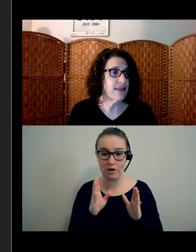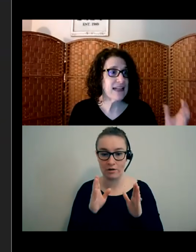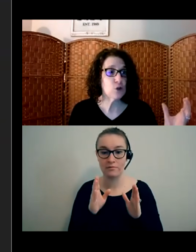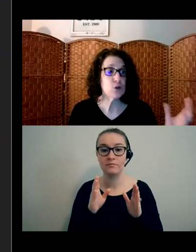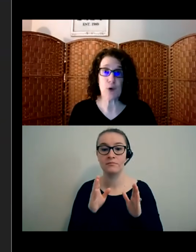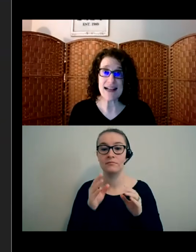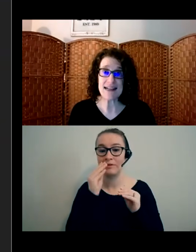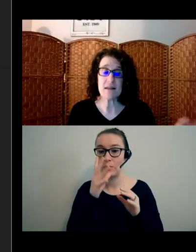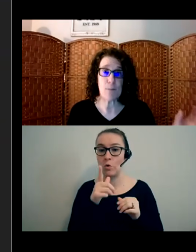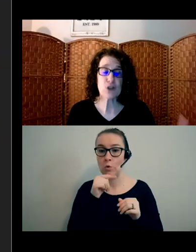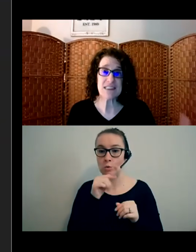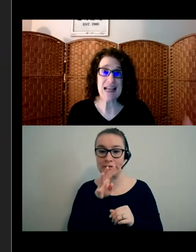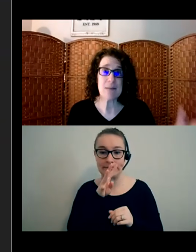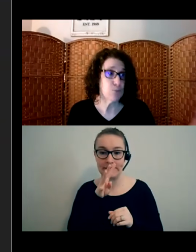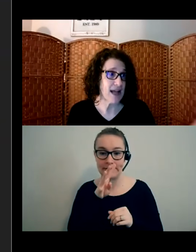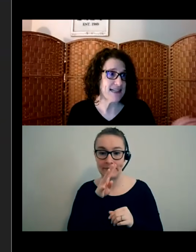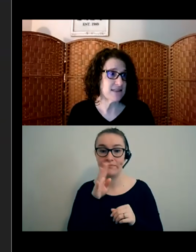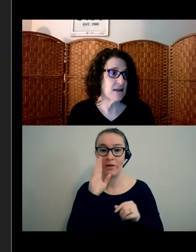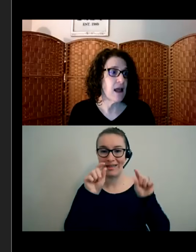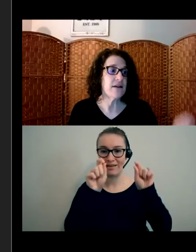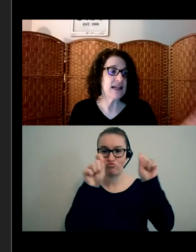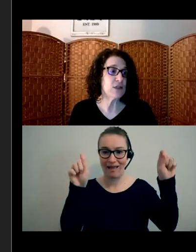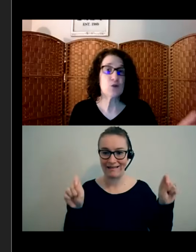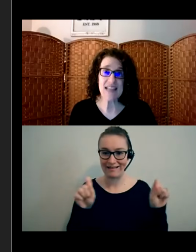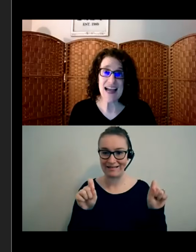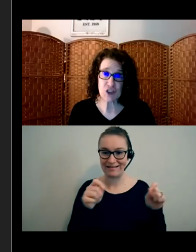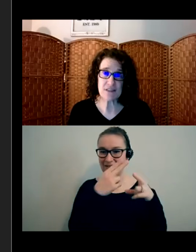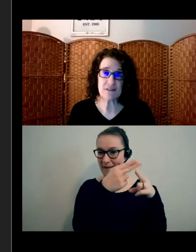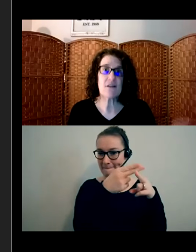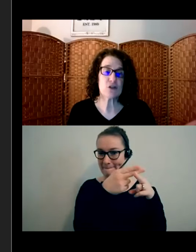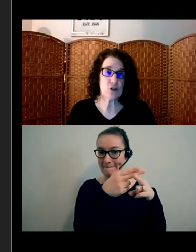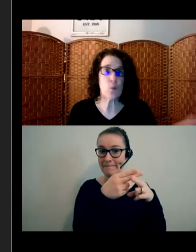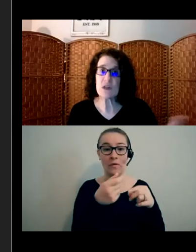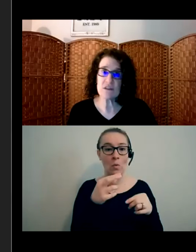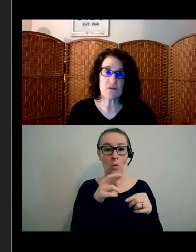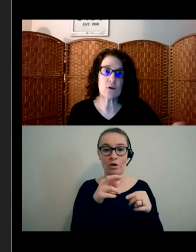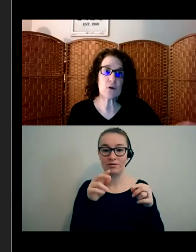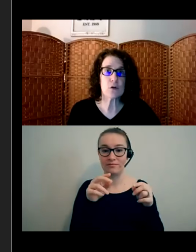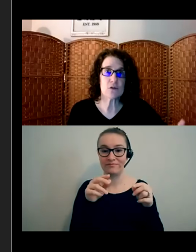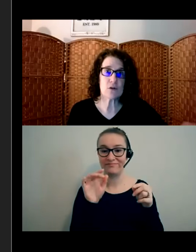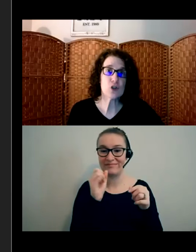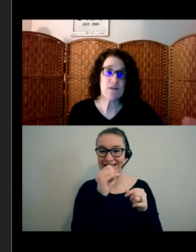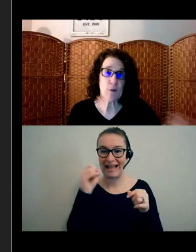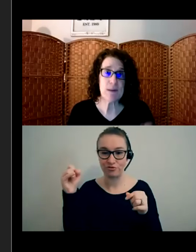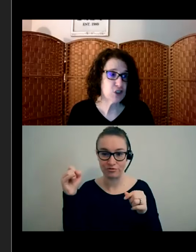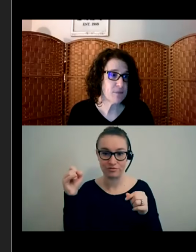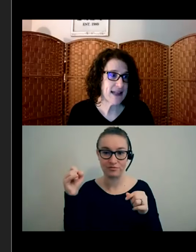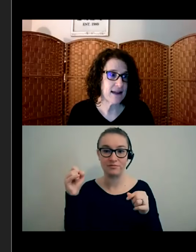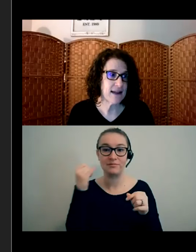They use brackets, a person's name in brackets. They used dashes when two different people speak.